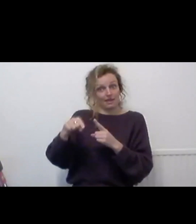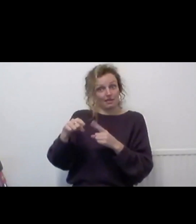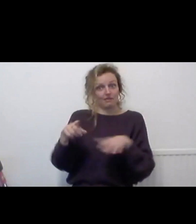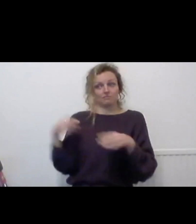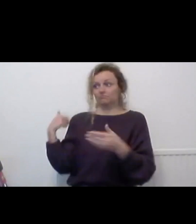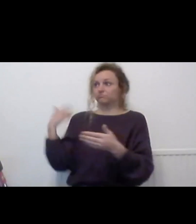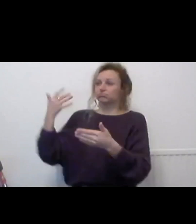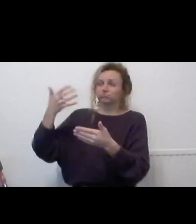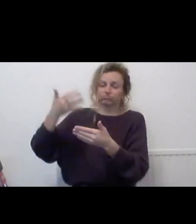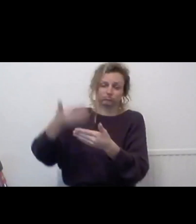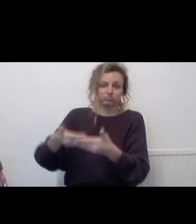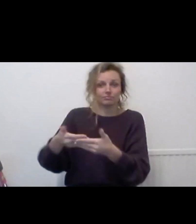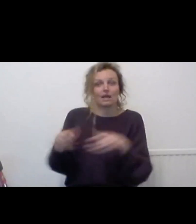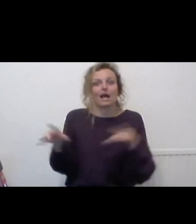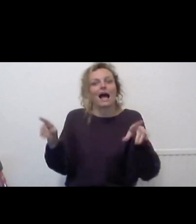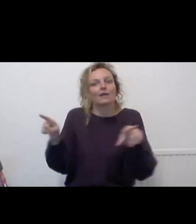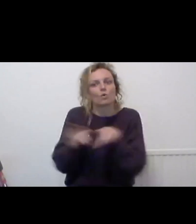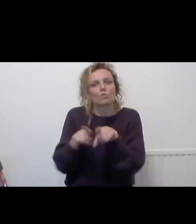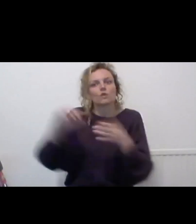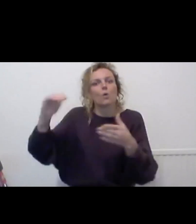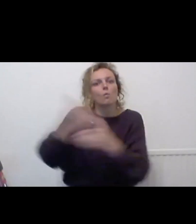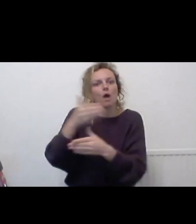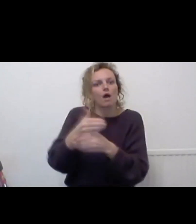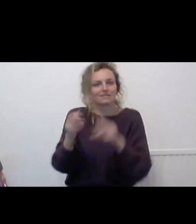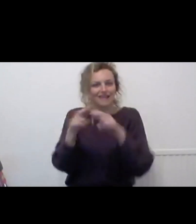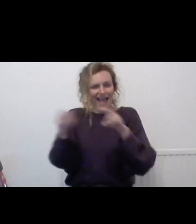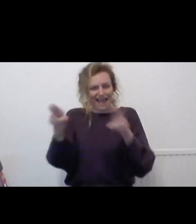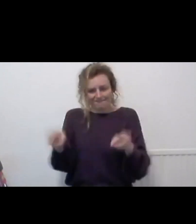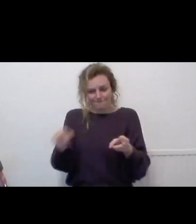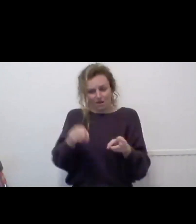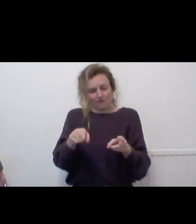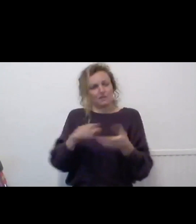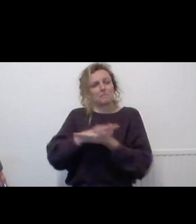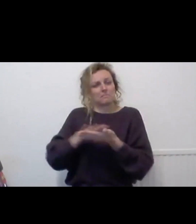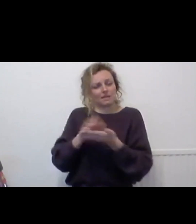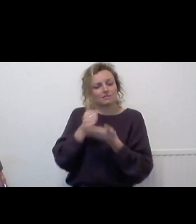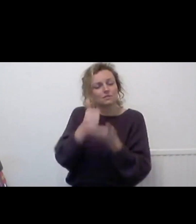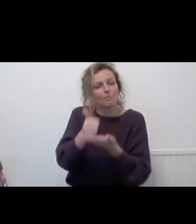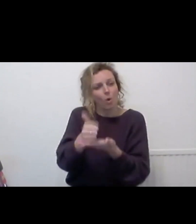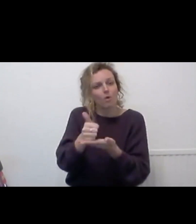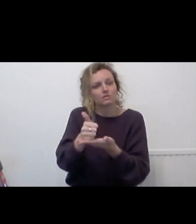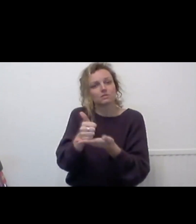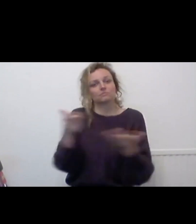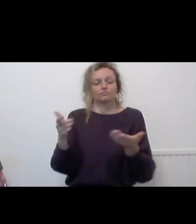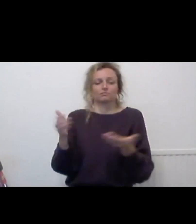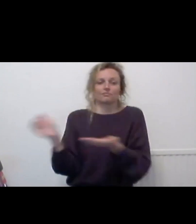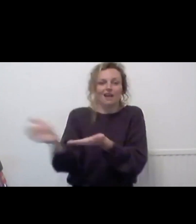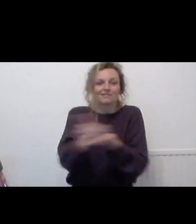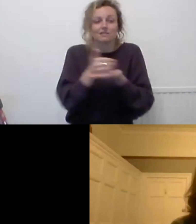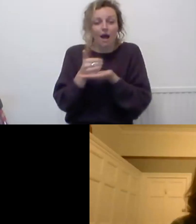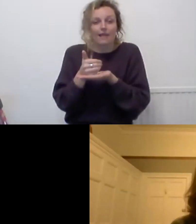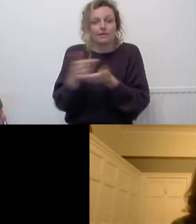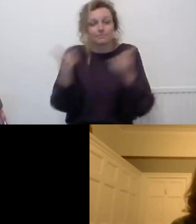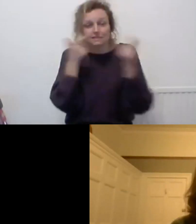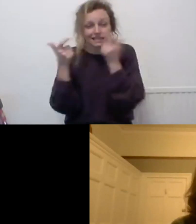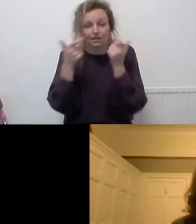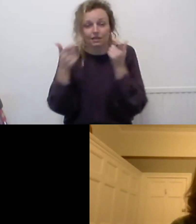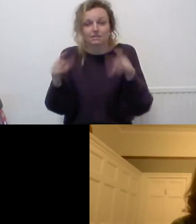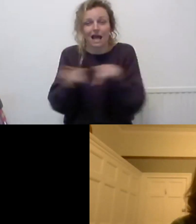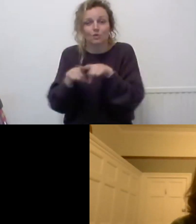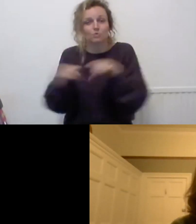supports asylum seekers and refugees. Dr. Murphy's interest is in how migrants who face barriers to